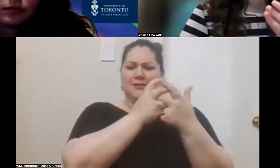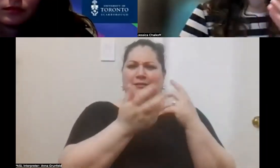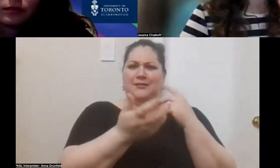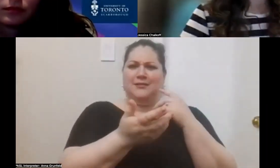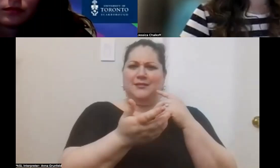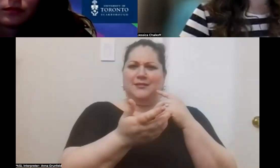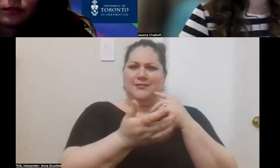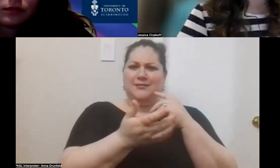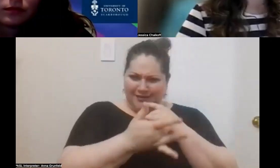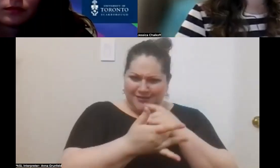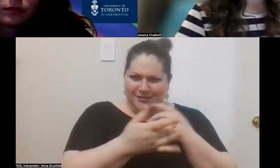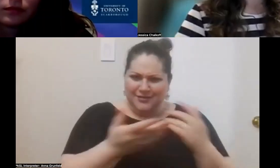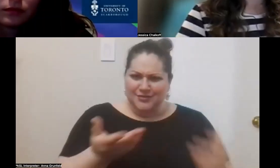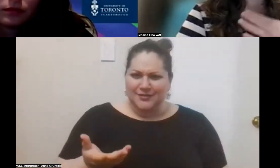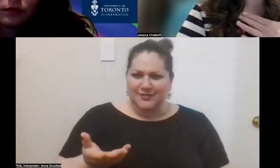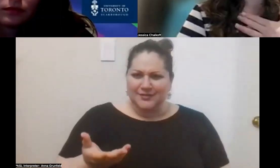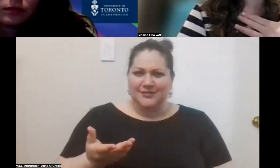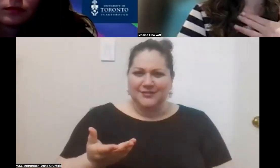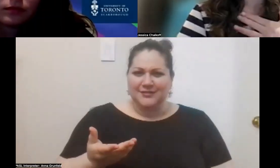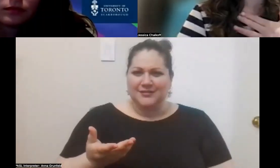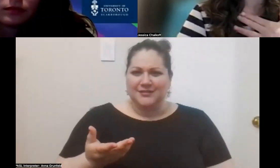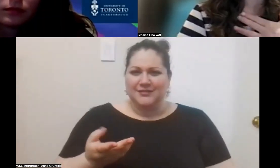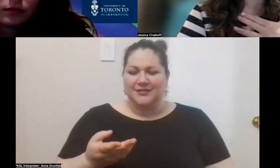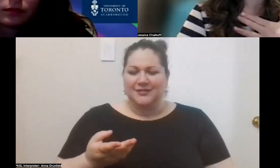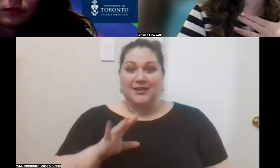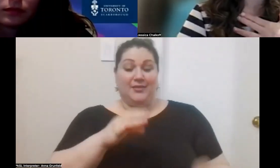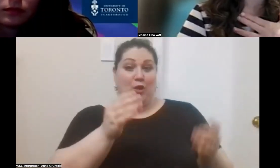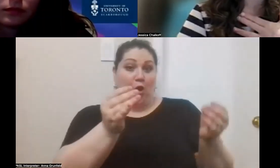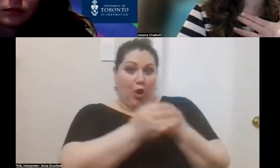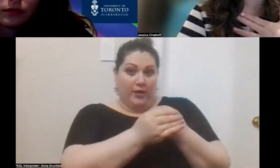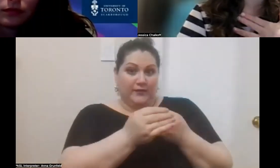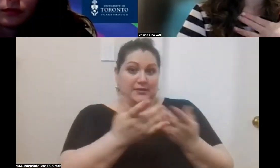These offices, for one at my smaller institution for undergrad,